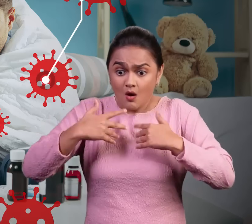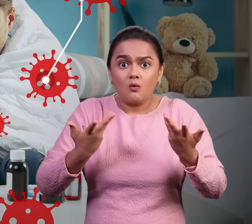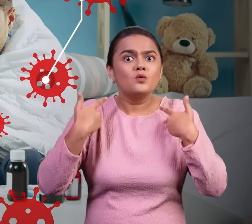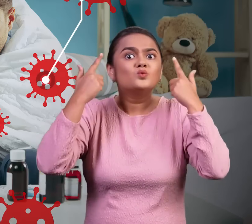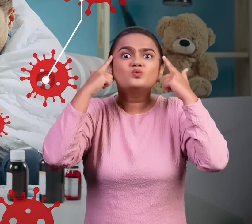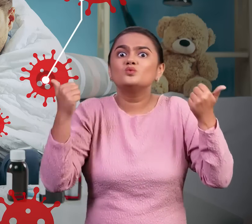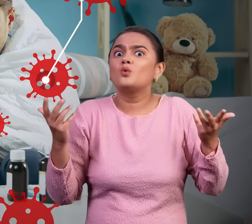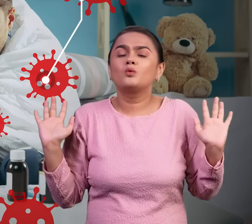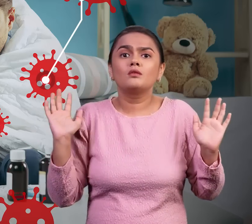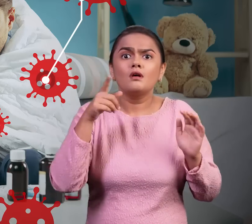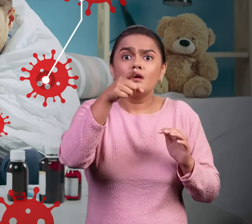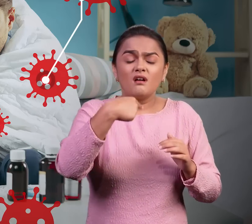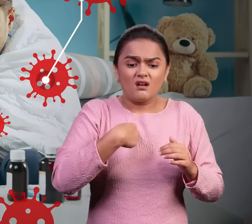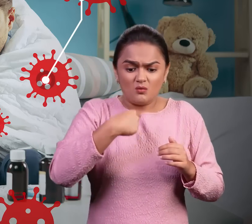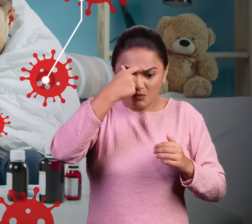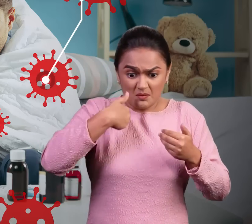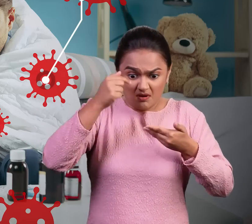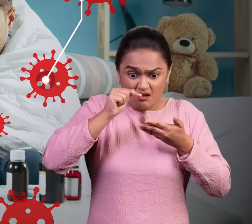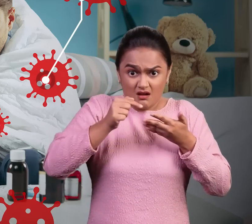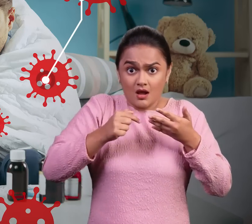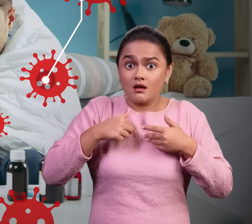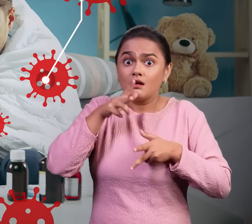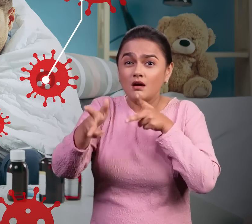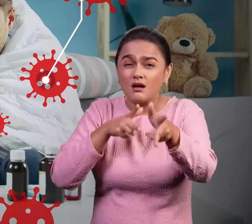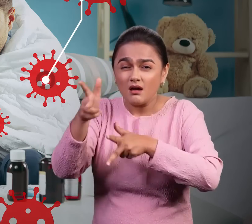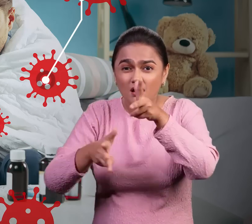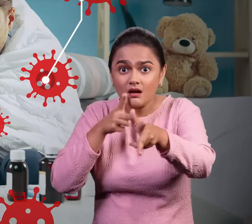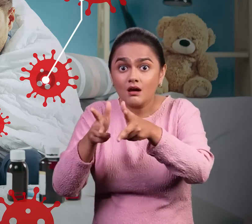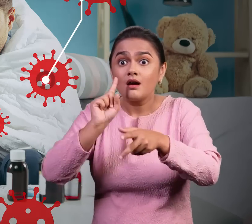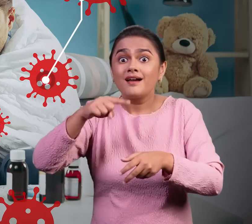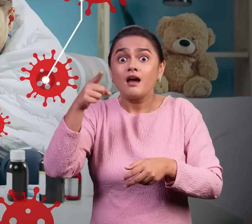The doctor will first treat the symptoms that you show.